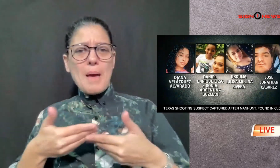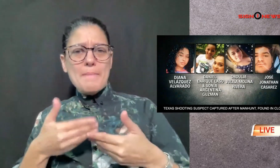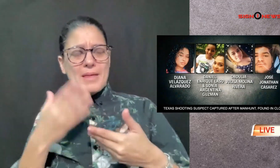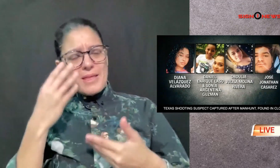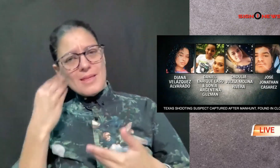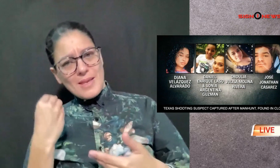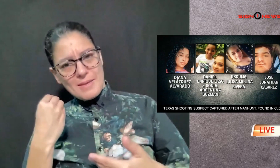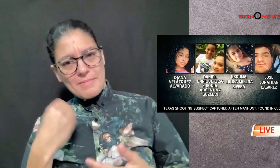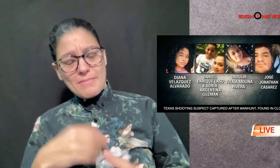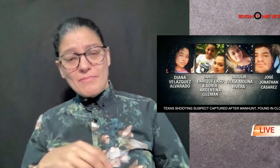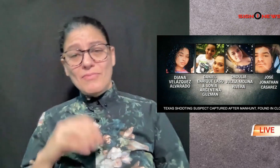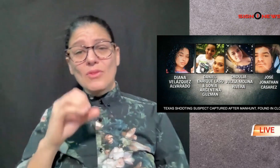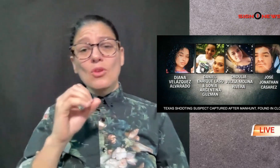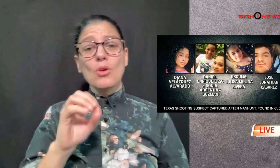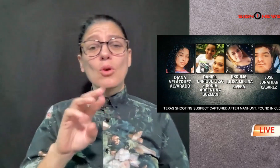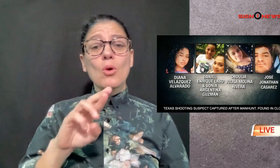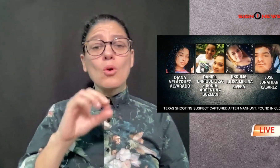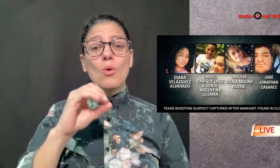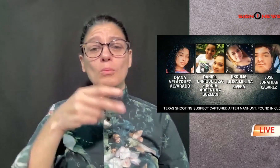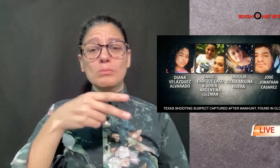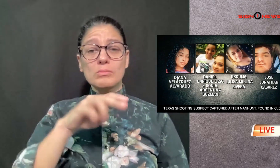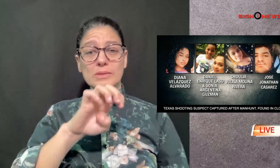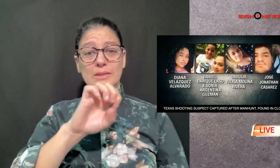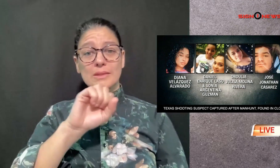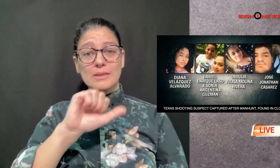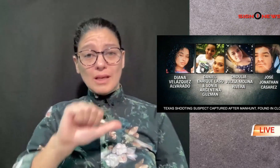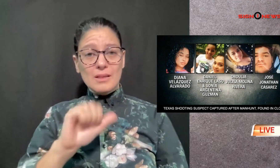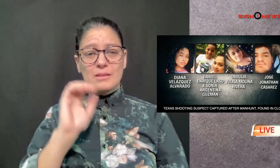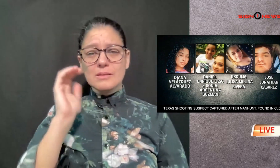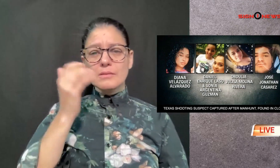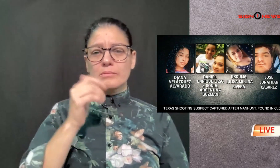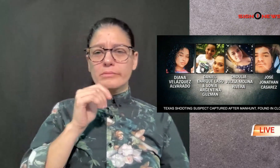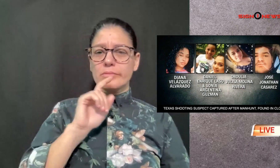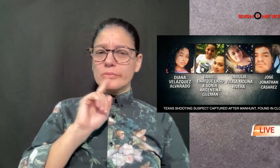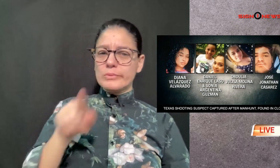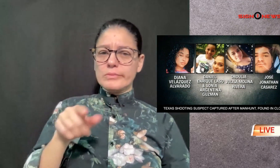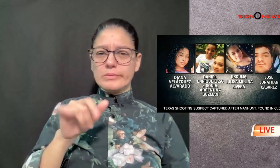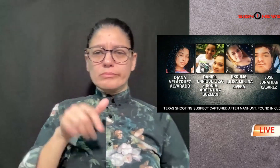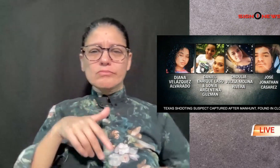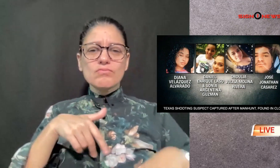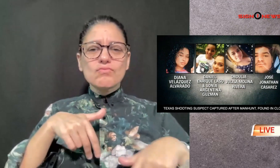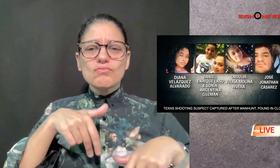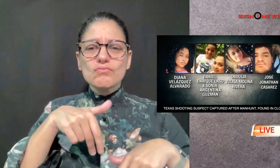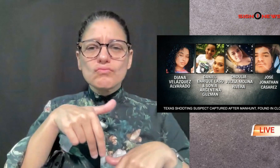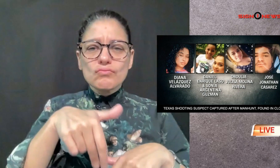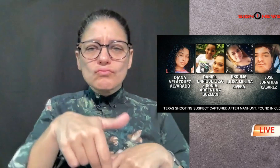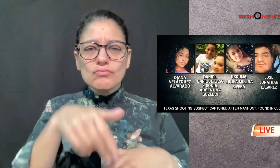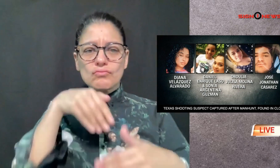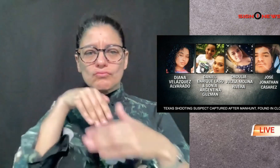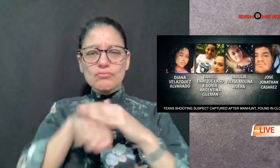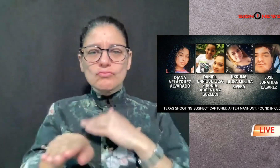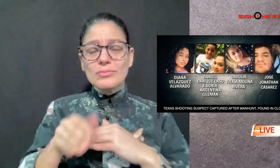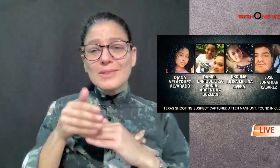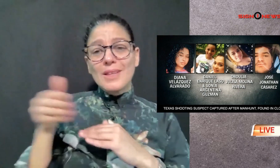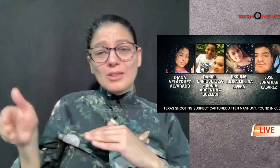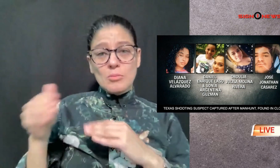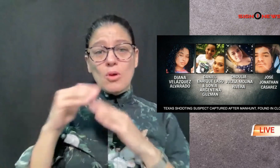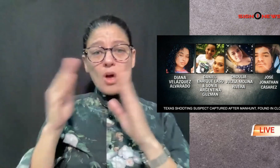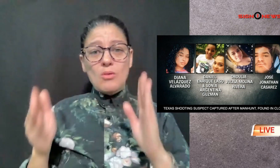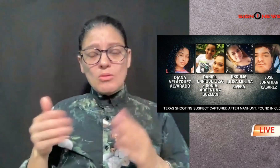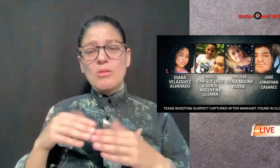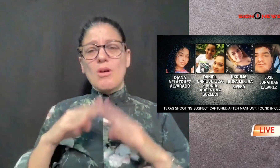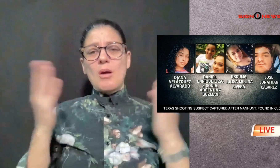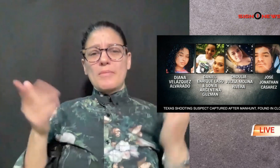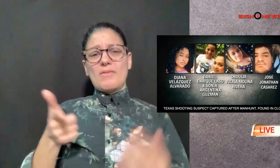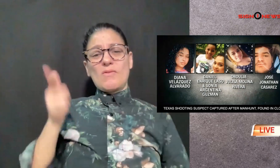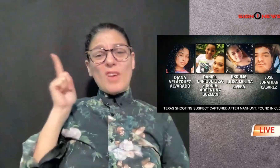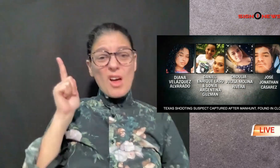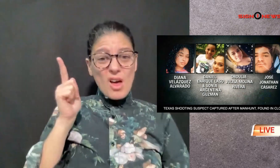sleep Oropesa allegedly responded by walking into his neighbor's house and opening fire